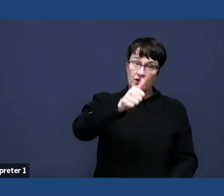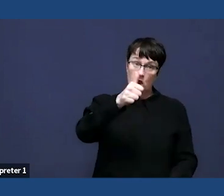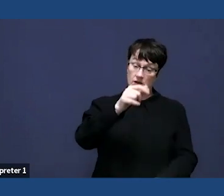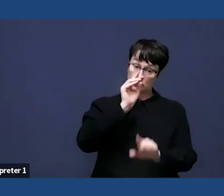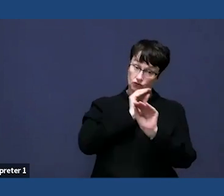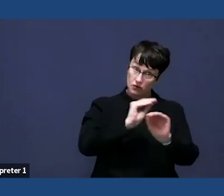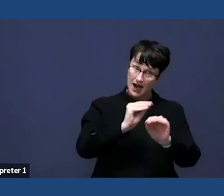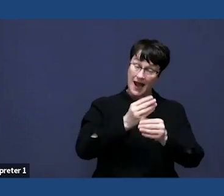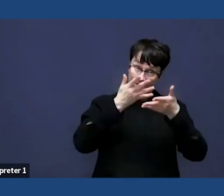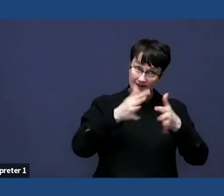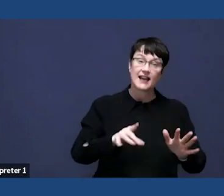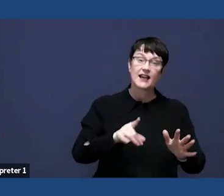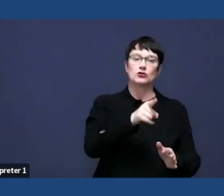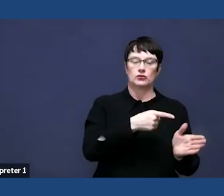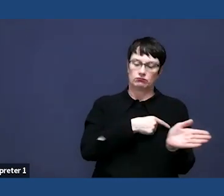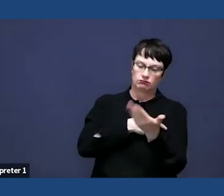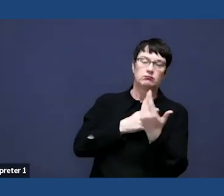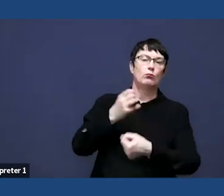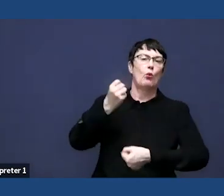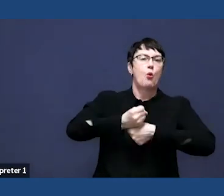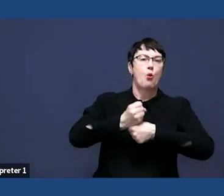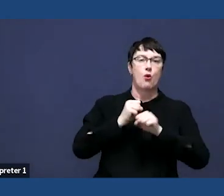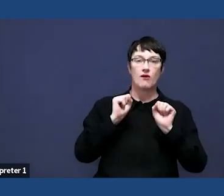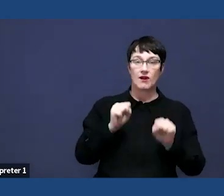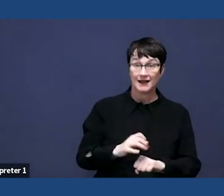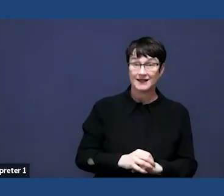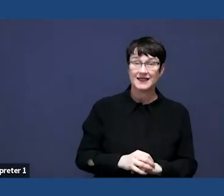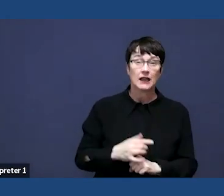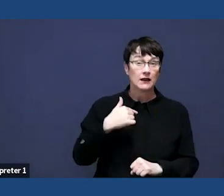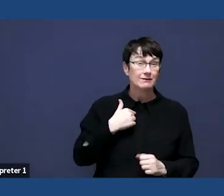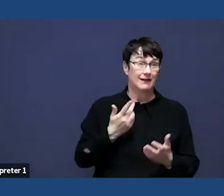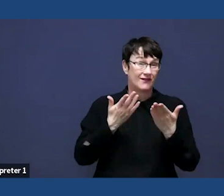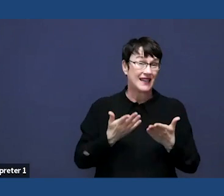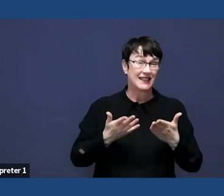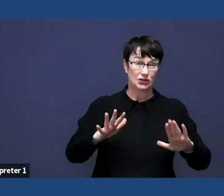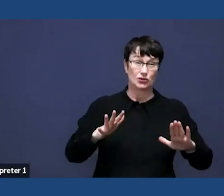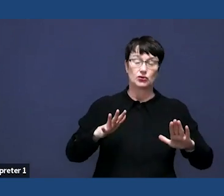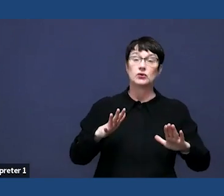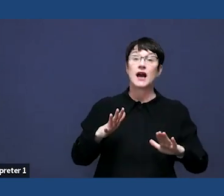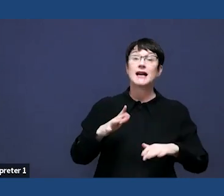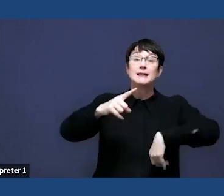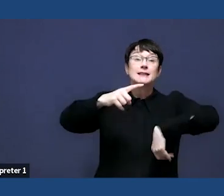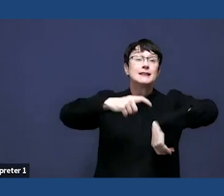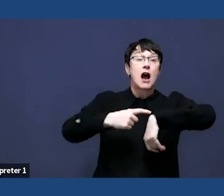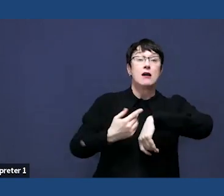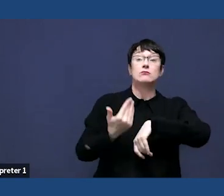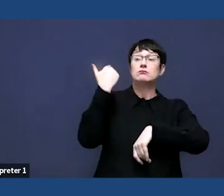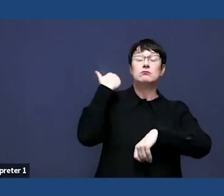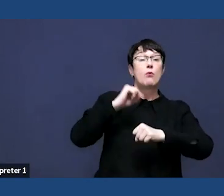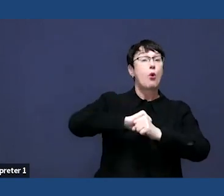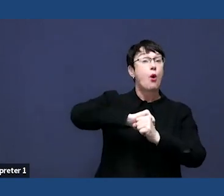We found that many of them, 53% in fact said they needed more training on digital and online